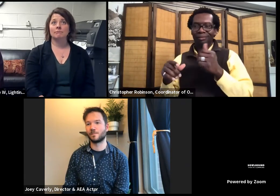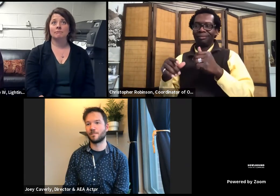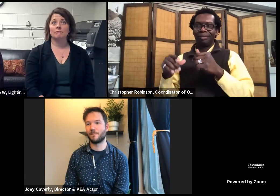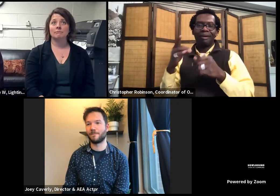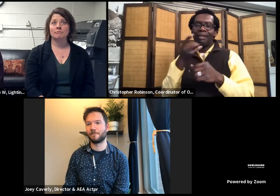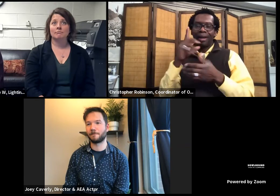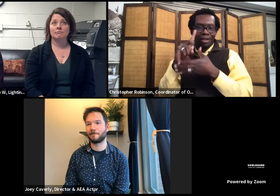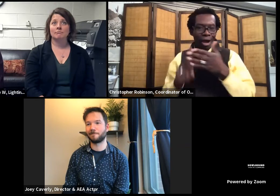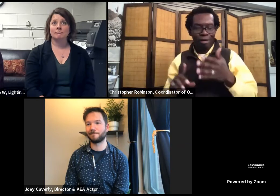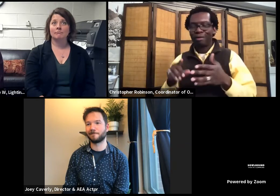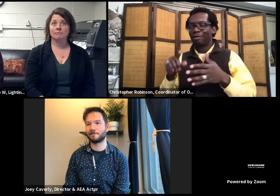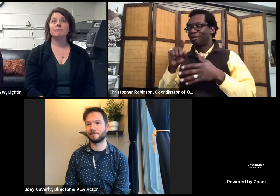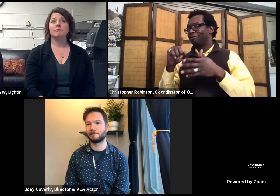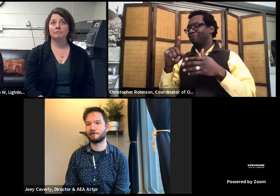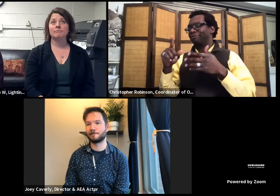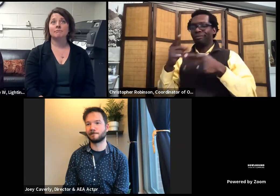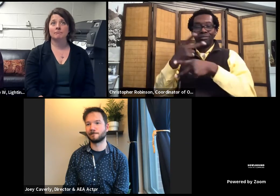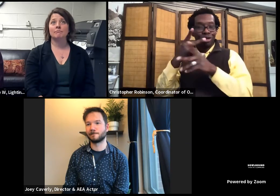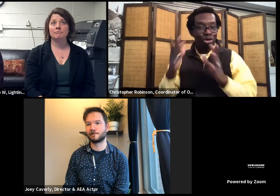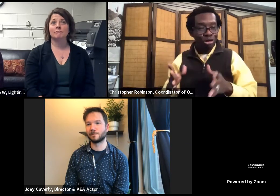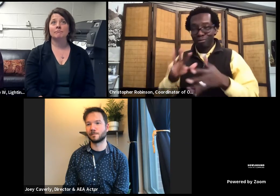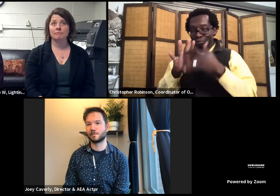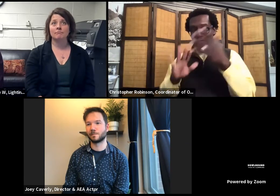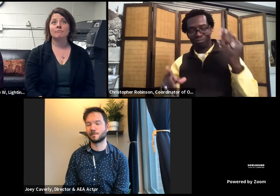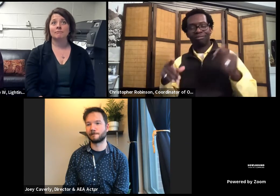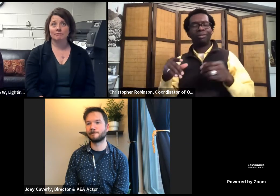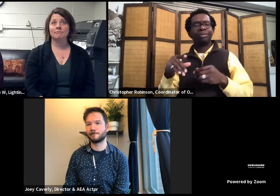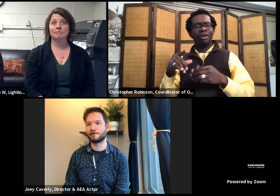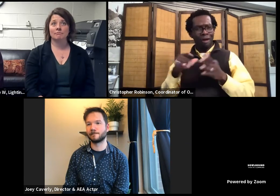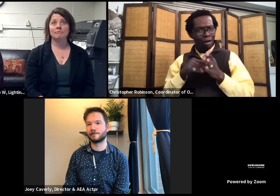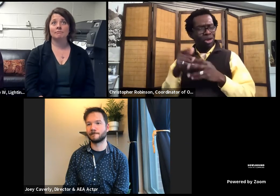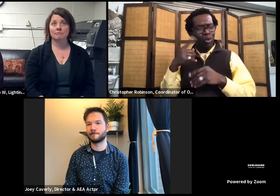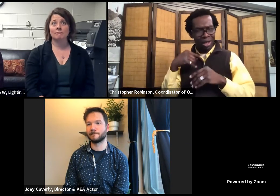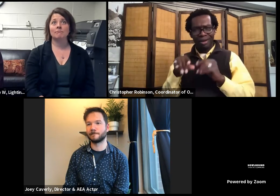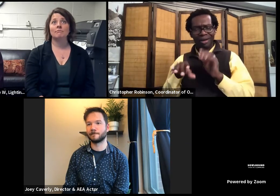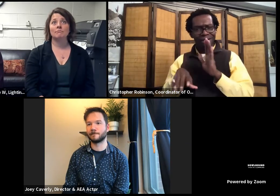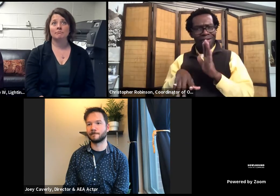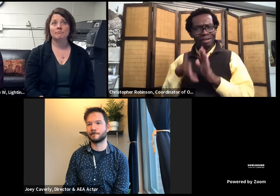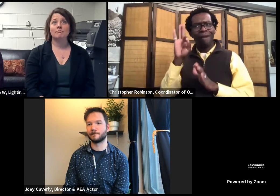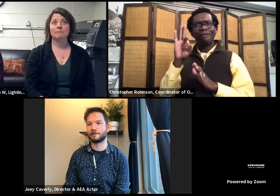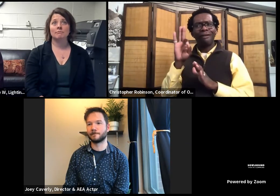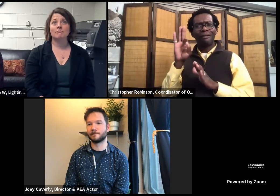Sometimes hearing assistants or lighting designer's assistant, people in productions,